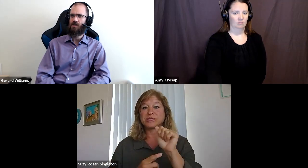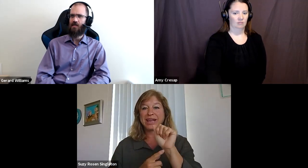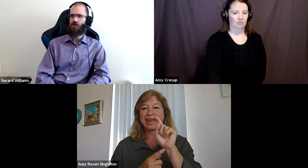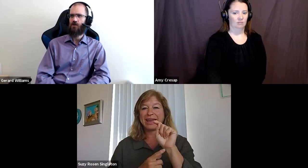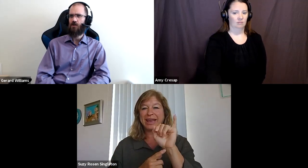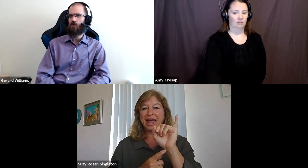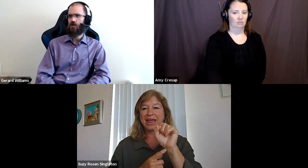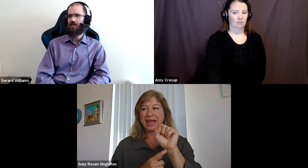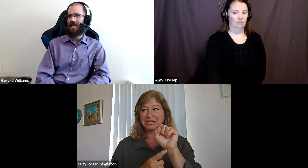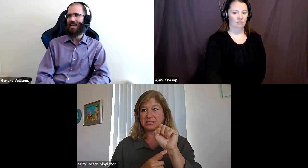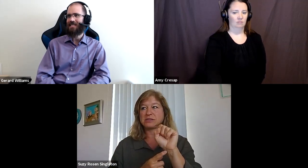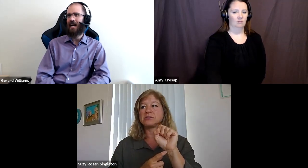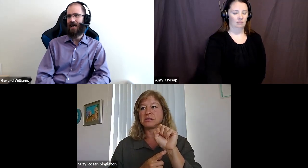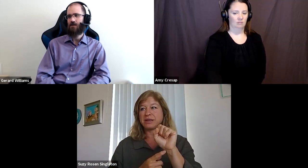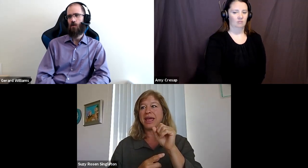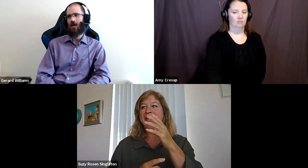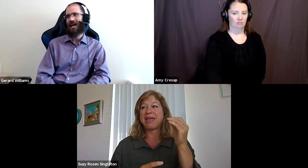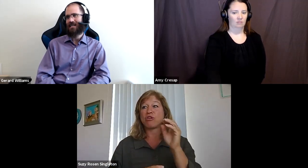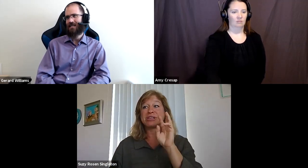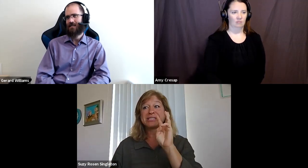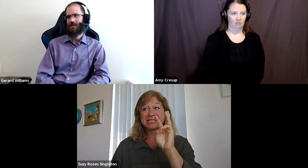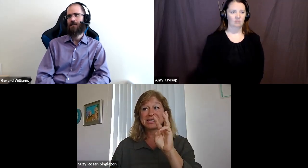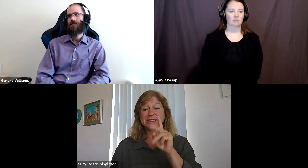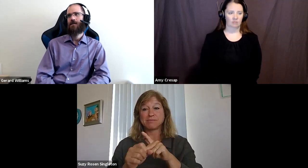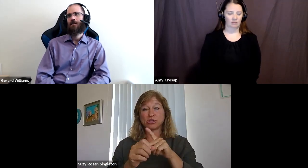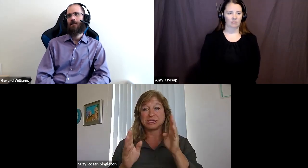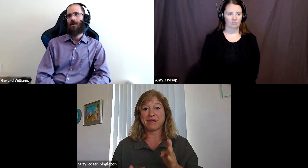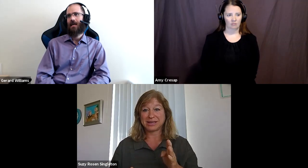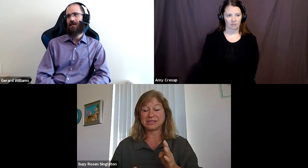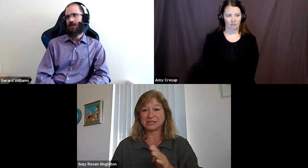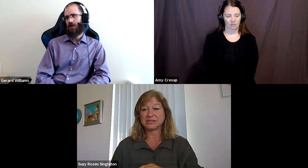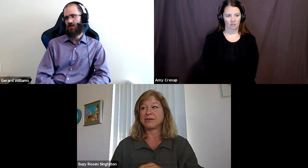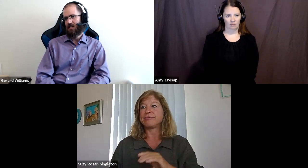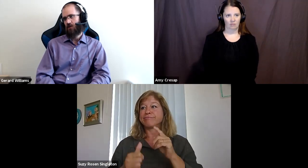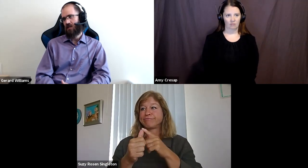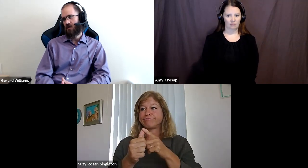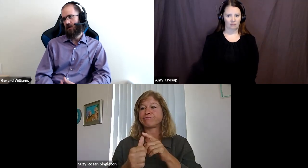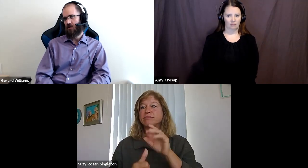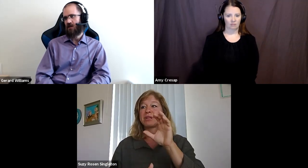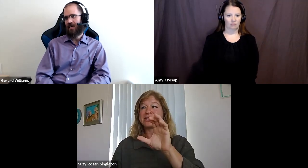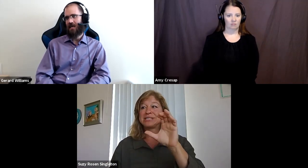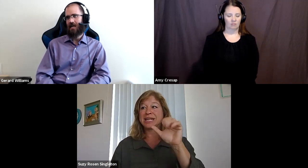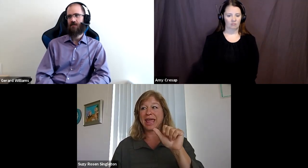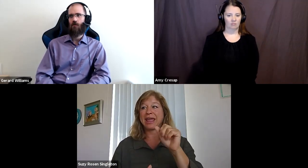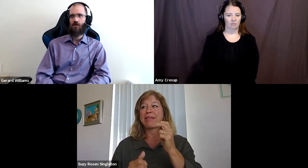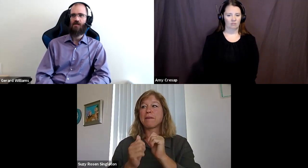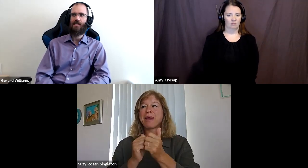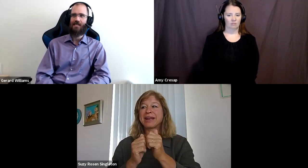Industry Solutions, ATIS or ATIS. There are six participants on that task force,